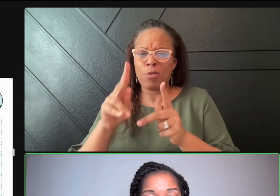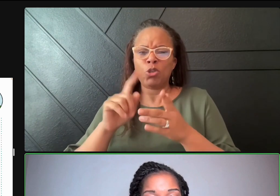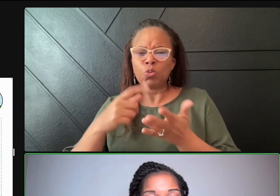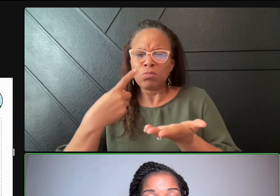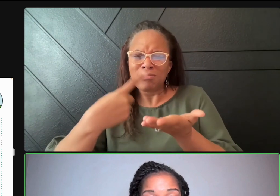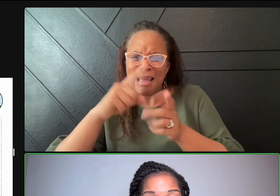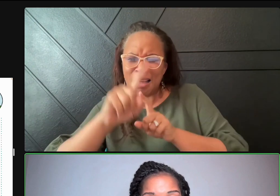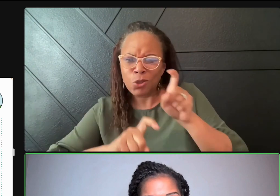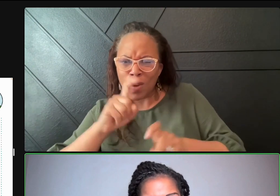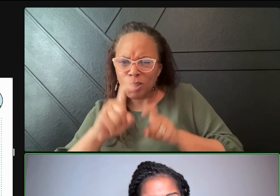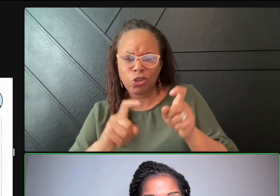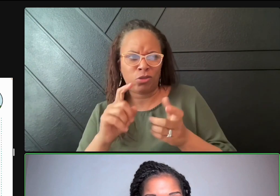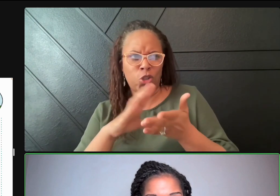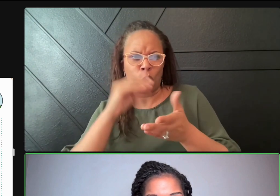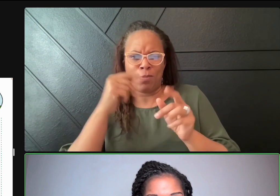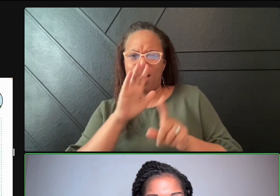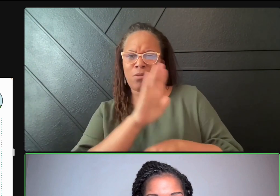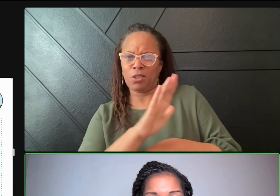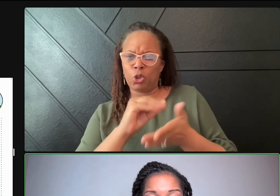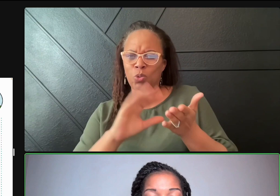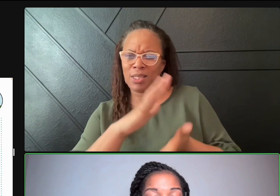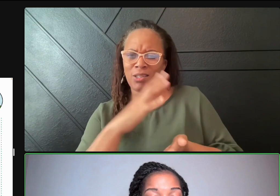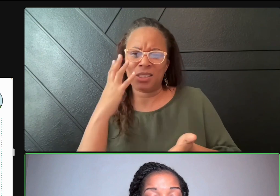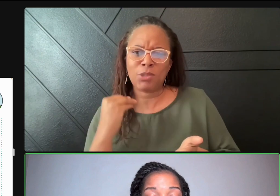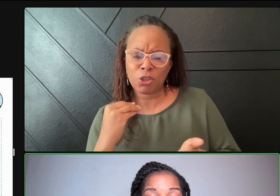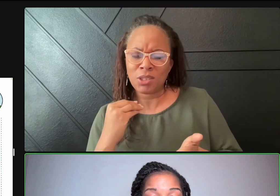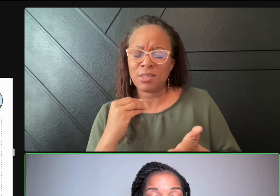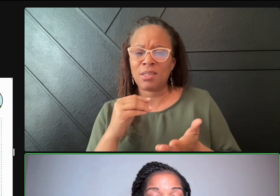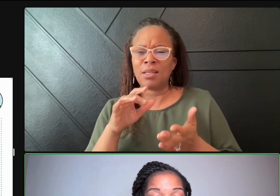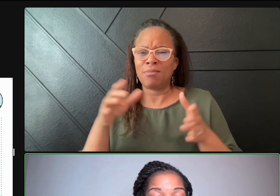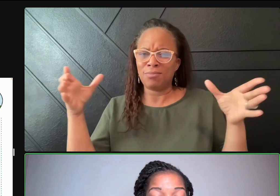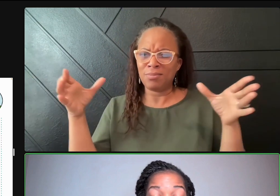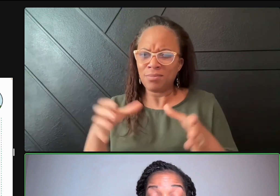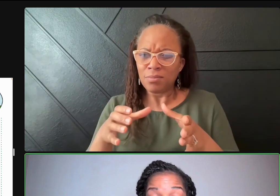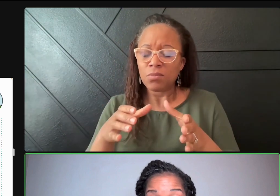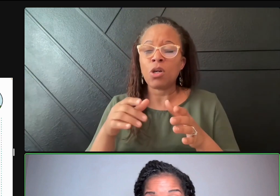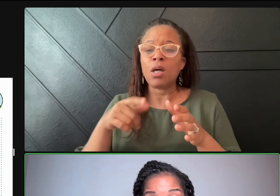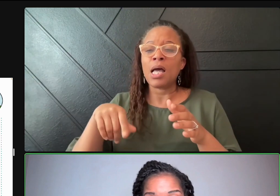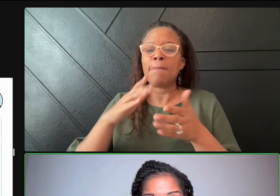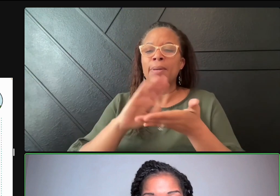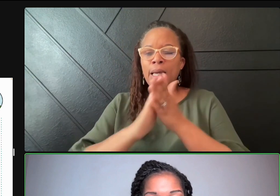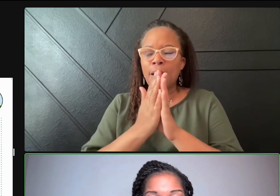what it may look like for them on a day to day. Allow others to ask questions of the student